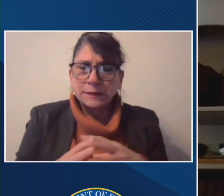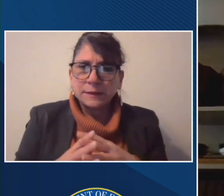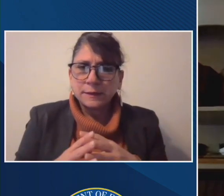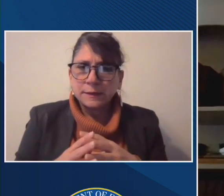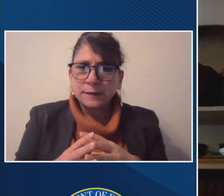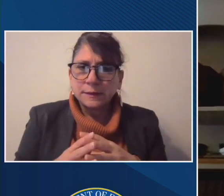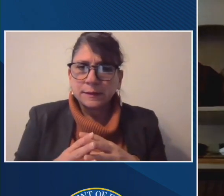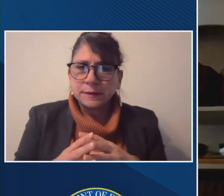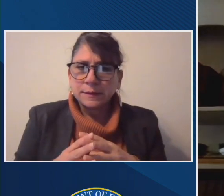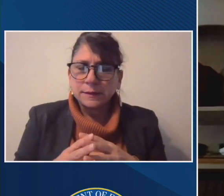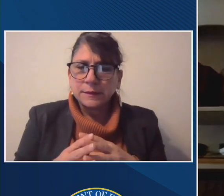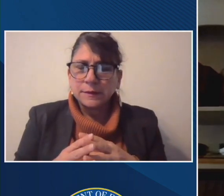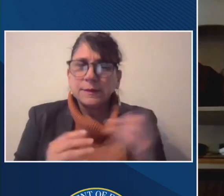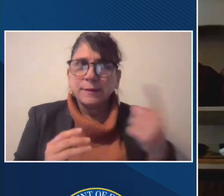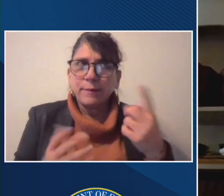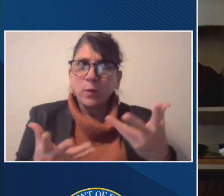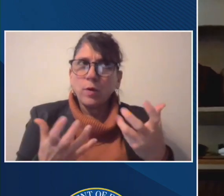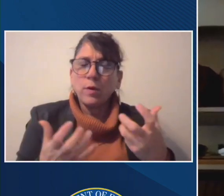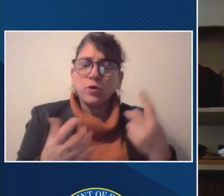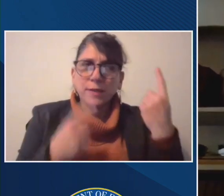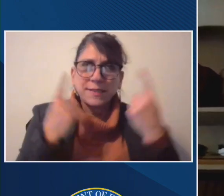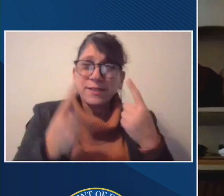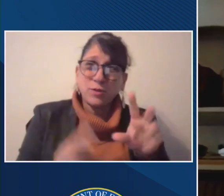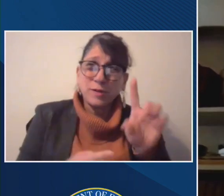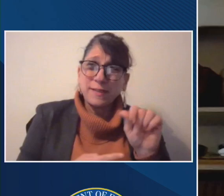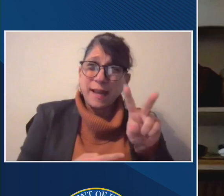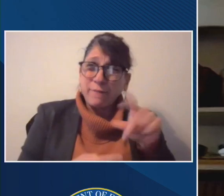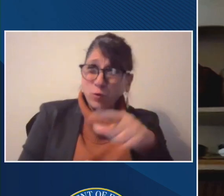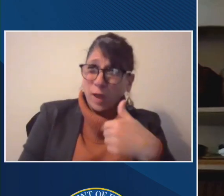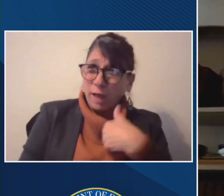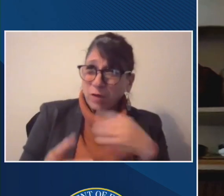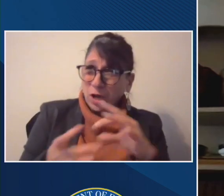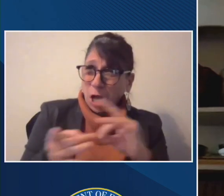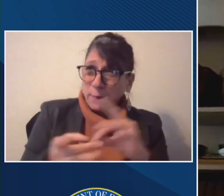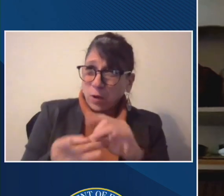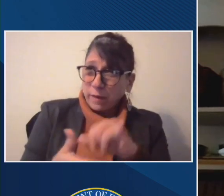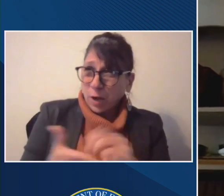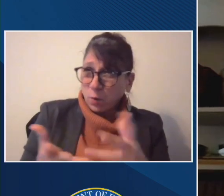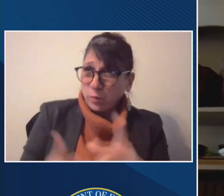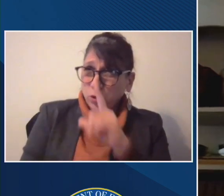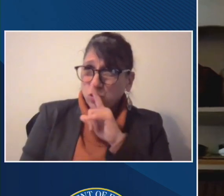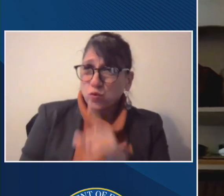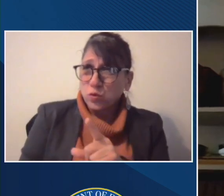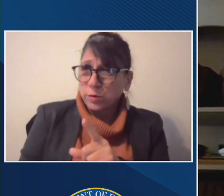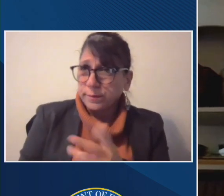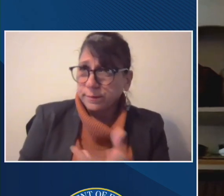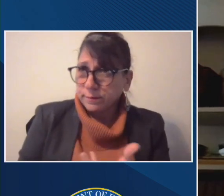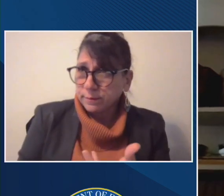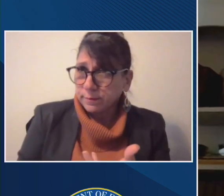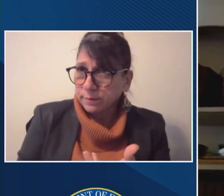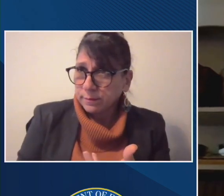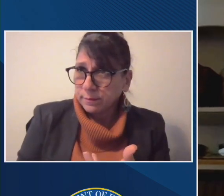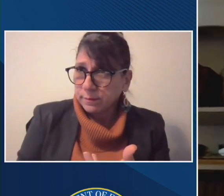David, do you have any comment on that or ? Just making sure I get an operational perspective here.